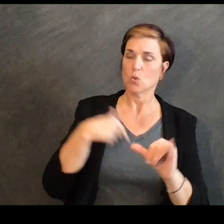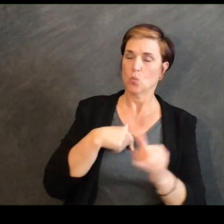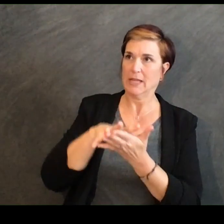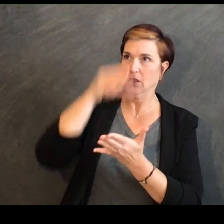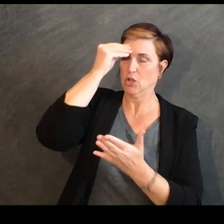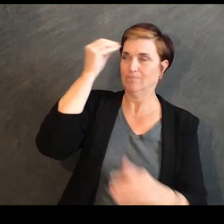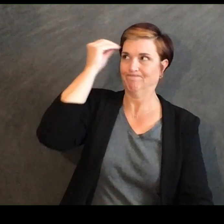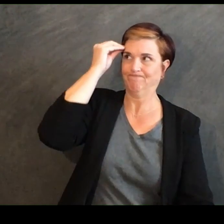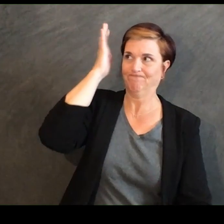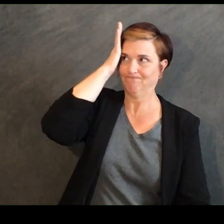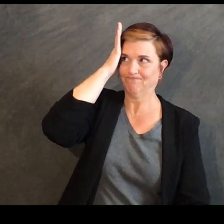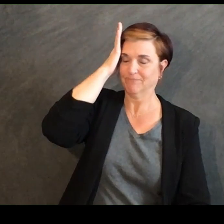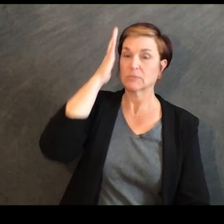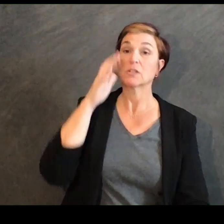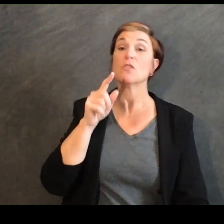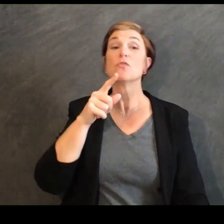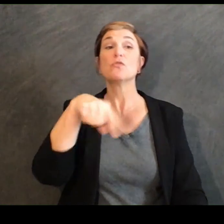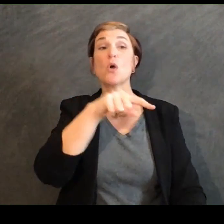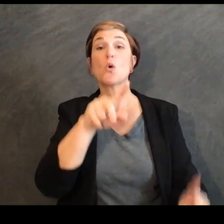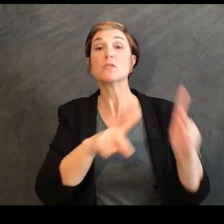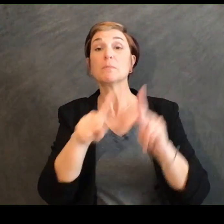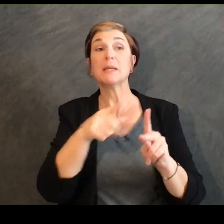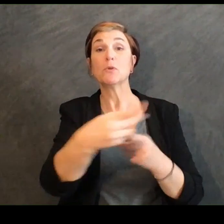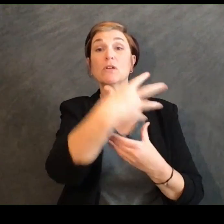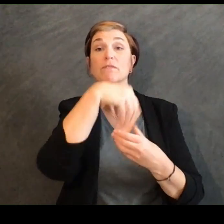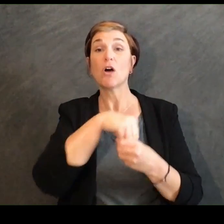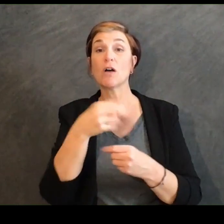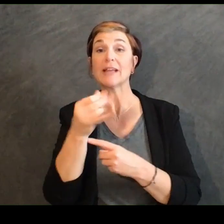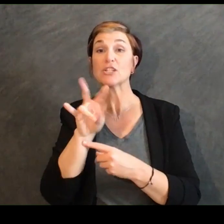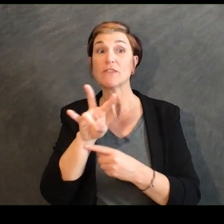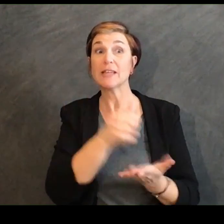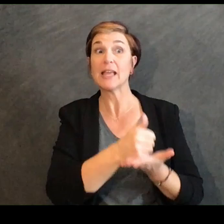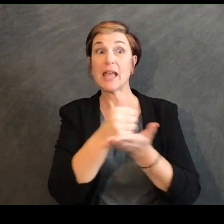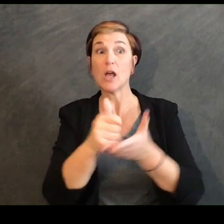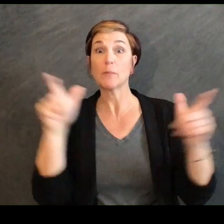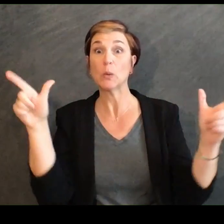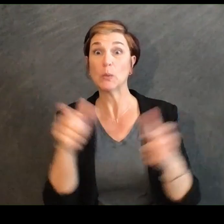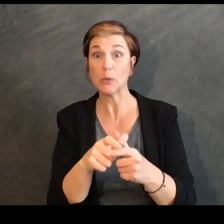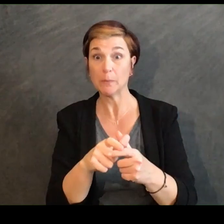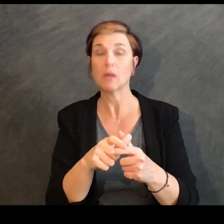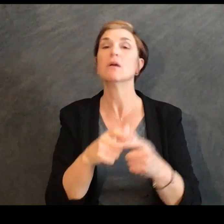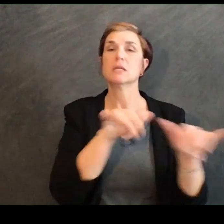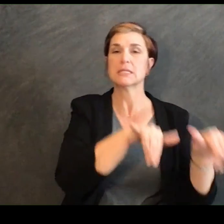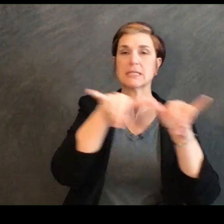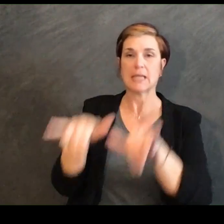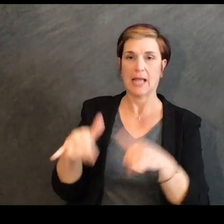that were key to the HIV response to this response I understand that a lot of